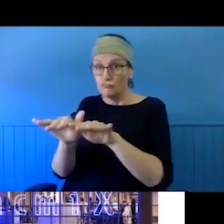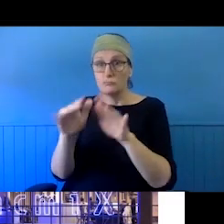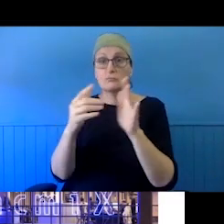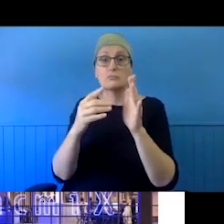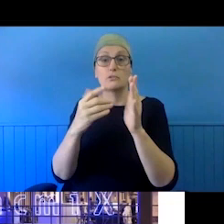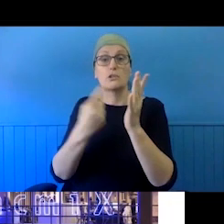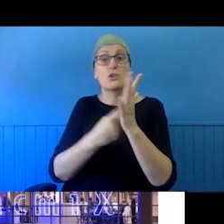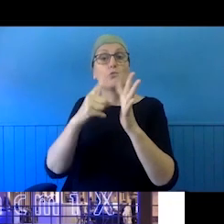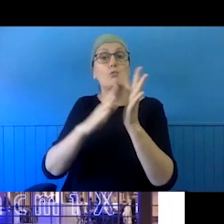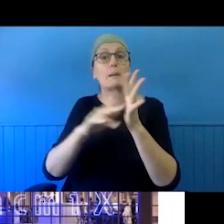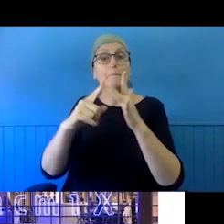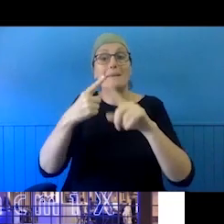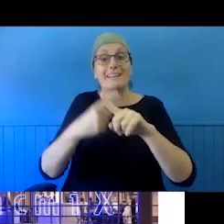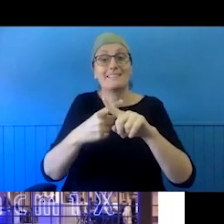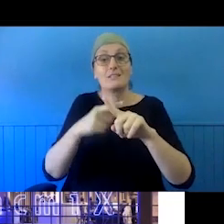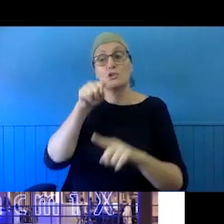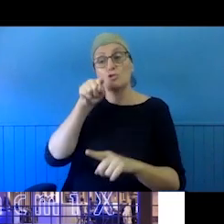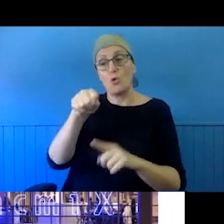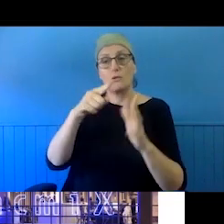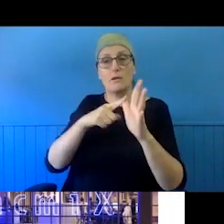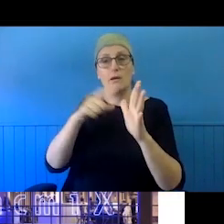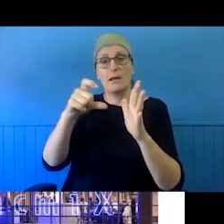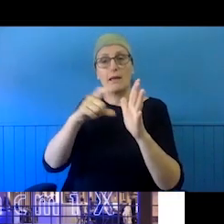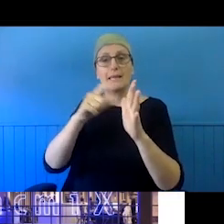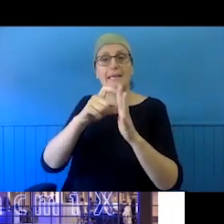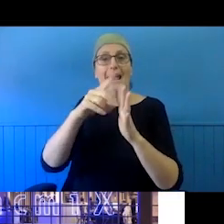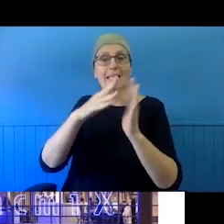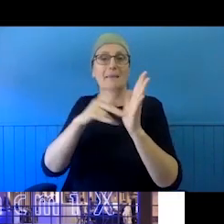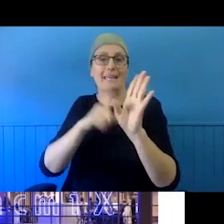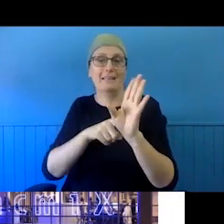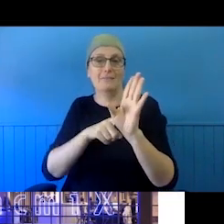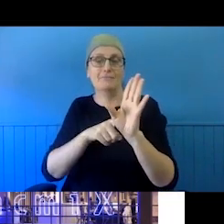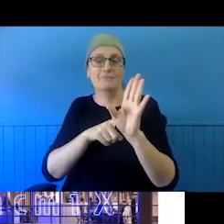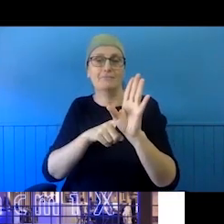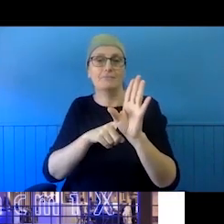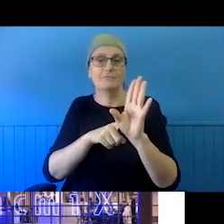REMIX website or remix. Academy. We're pretty privileged that some of